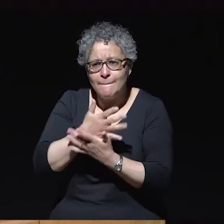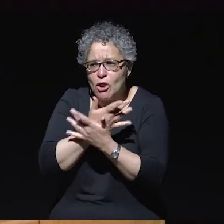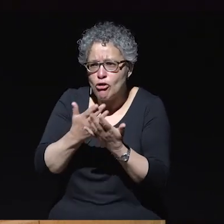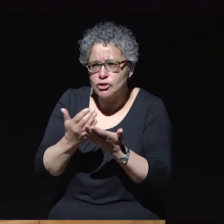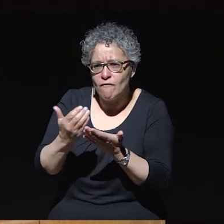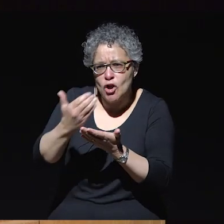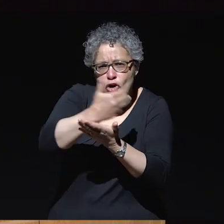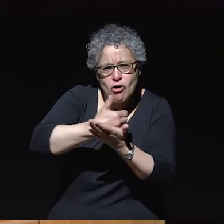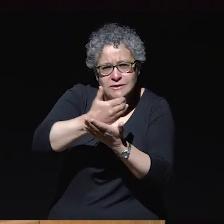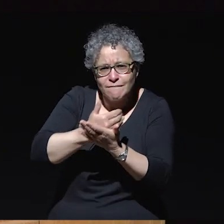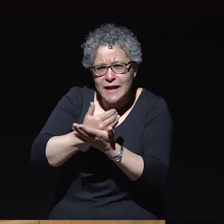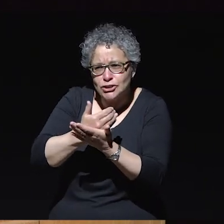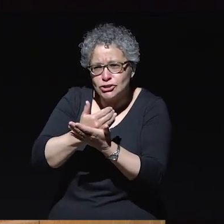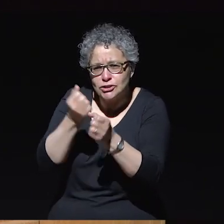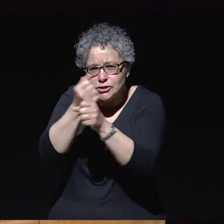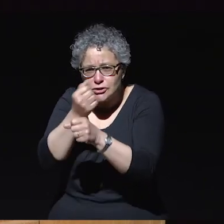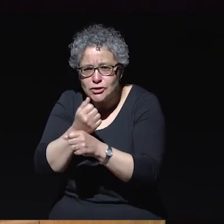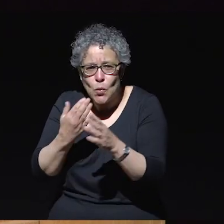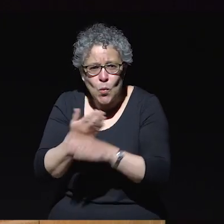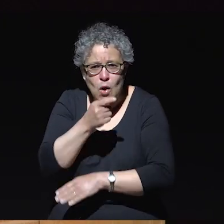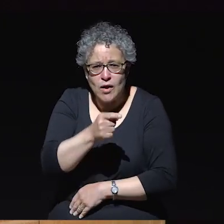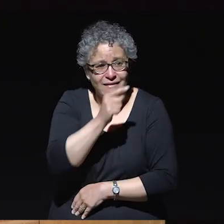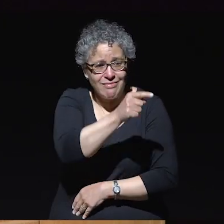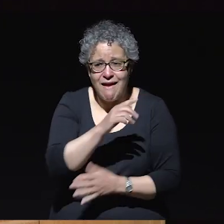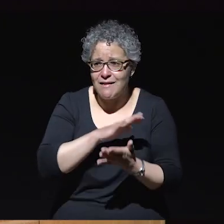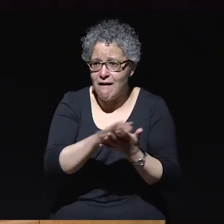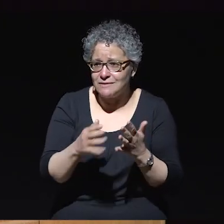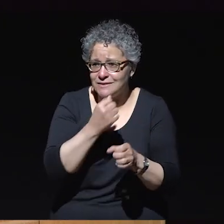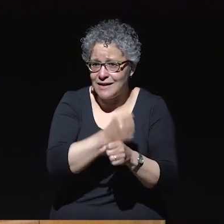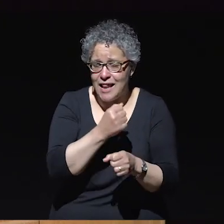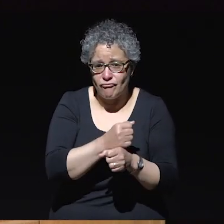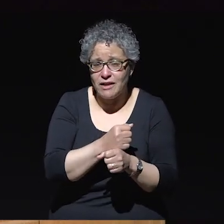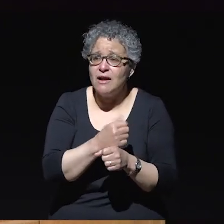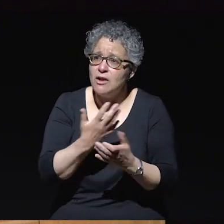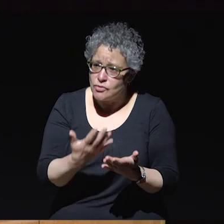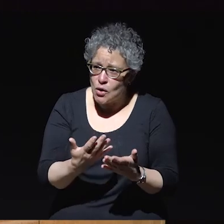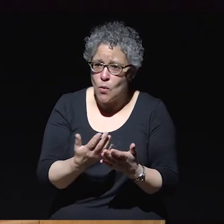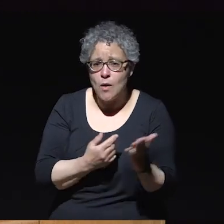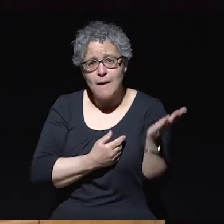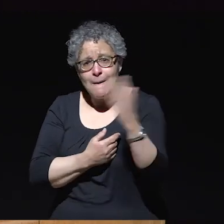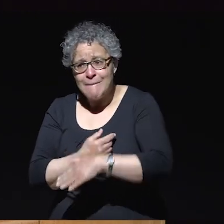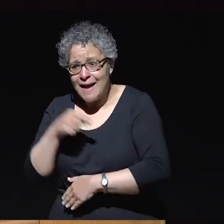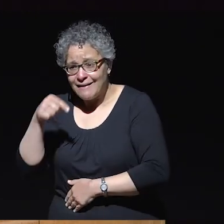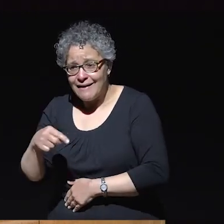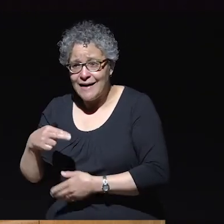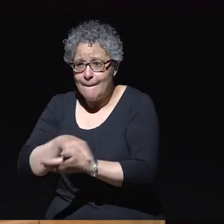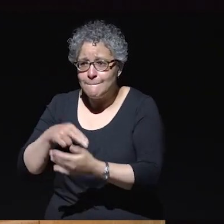certainly been done more recently at the Huntington. So, on the one hand, we had the return of 'The Blue Boy' here, you see the black-and-white photograph